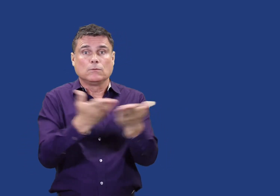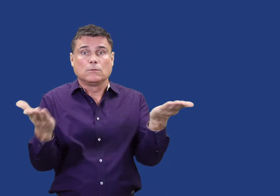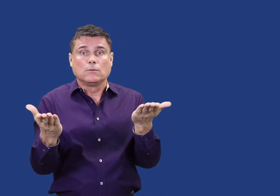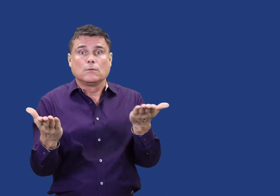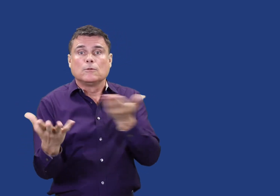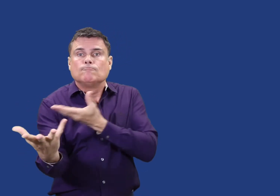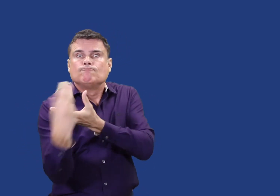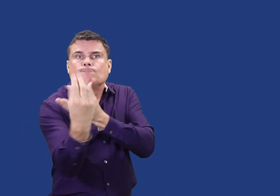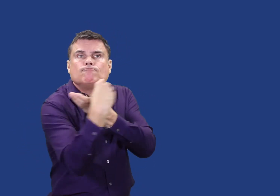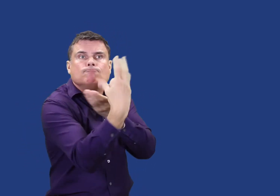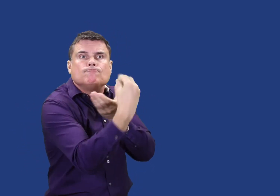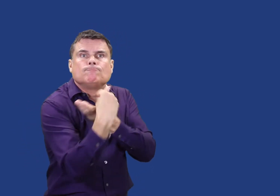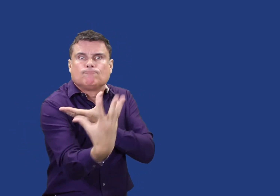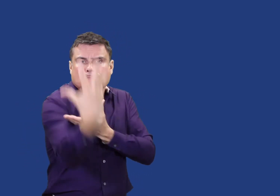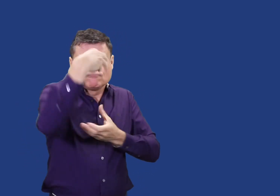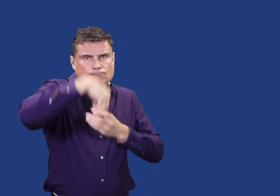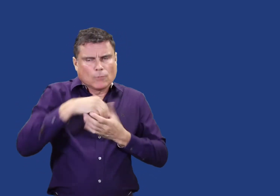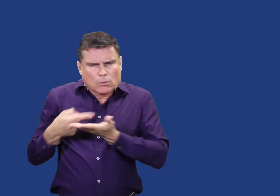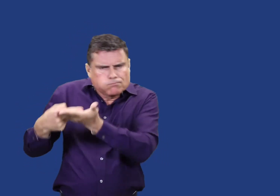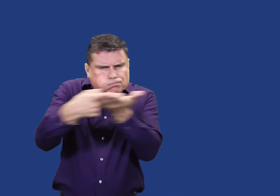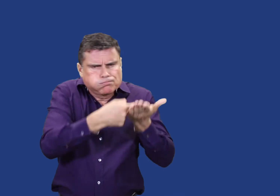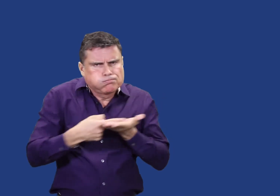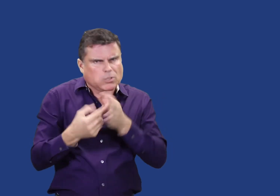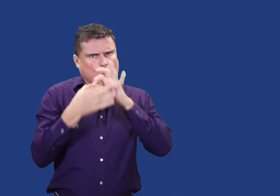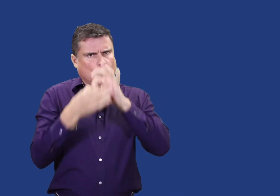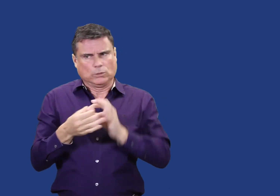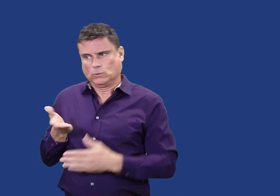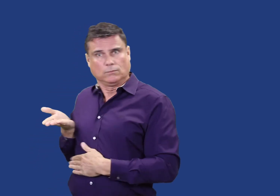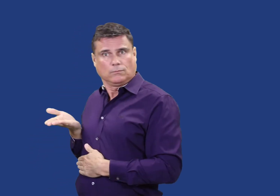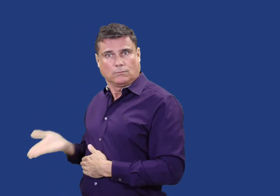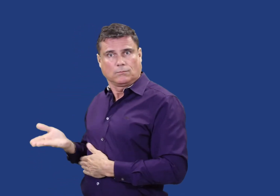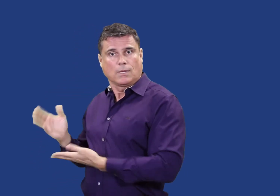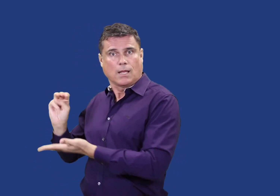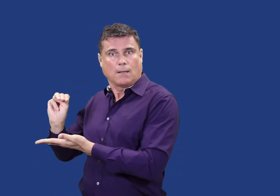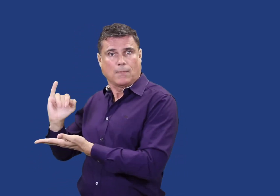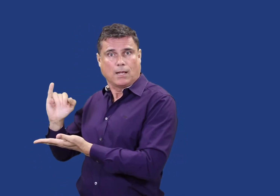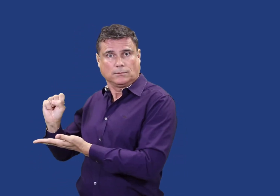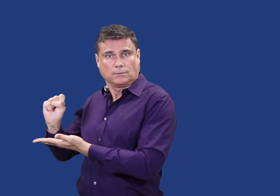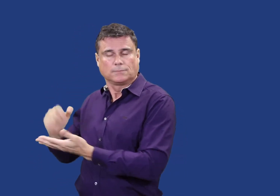IN BECOMING ENGAGED REGARDING MEDICAL INTERPRETING SERVICES.